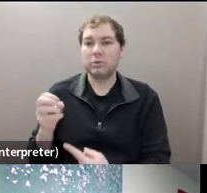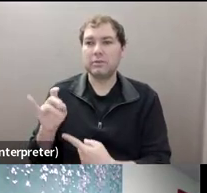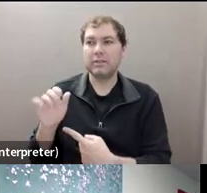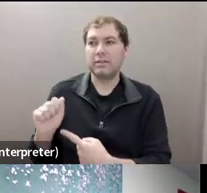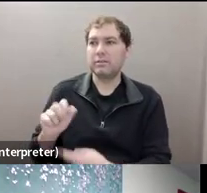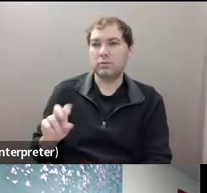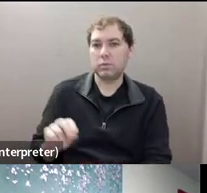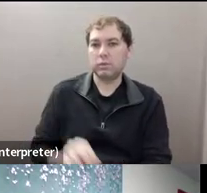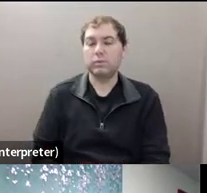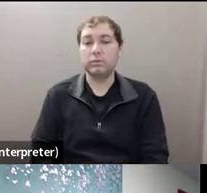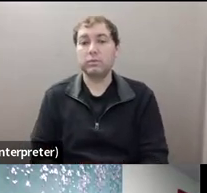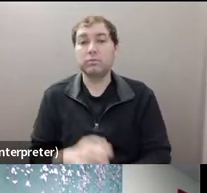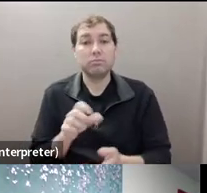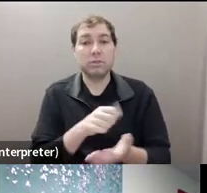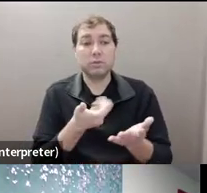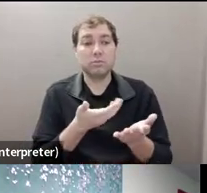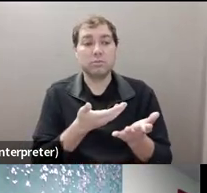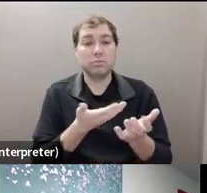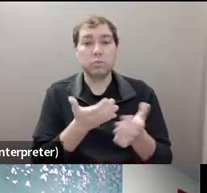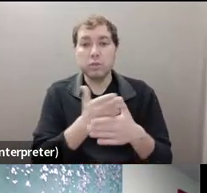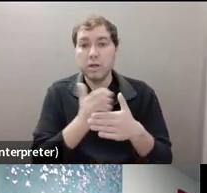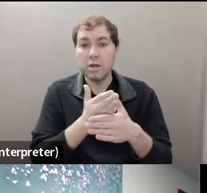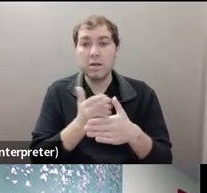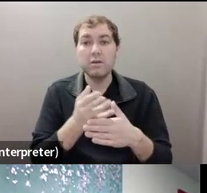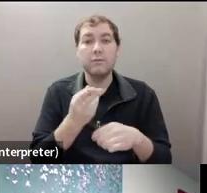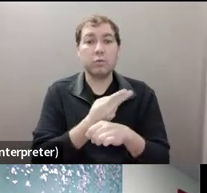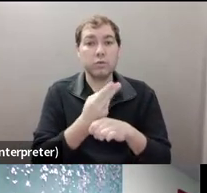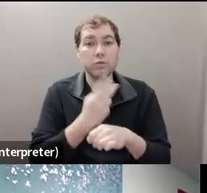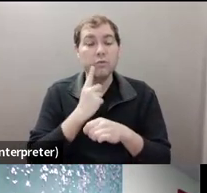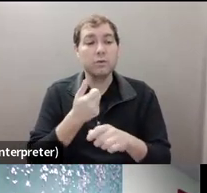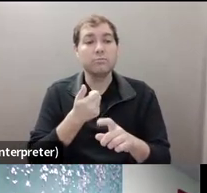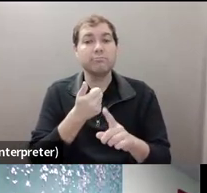Rebecca - APRIL: Would anyone like to share some of the uses for self advocacy that they've seen.